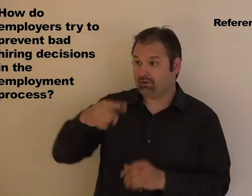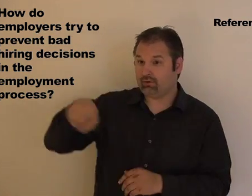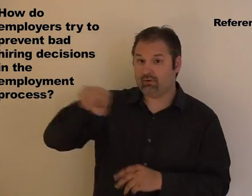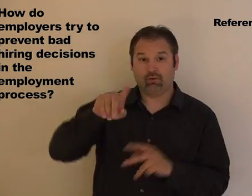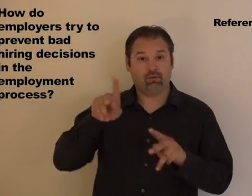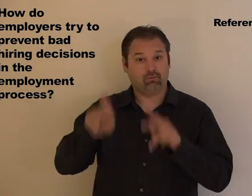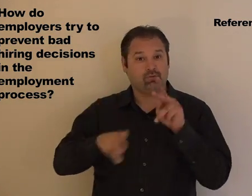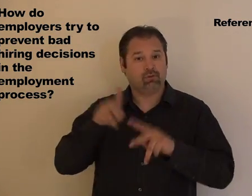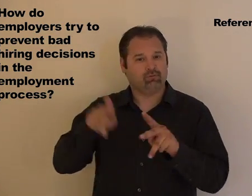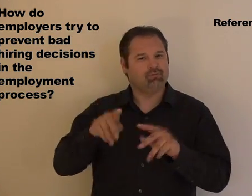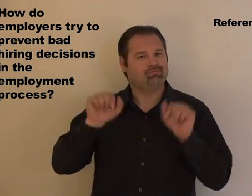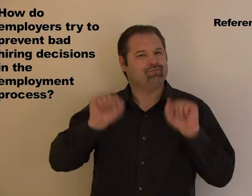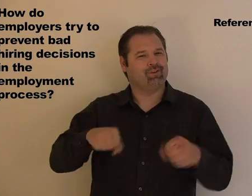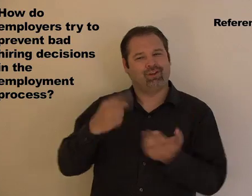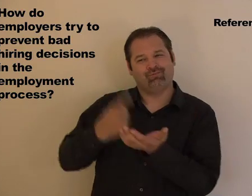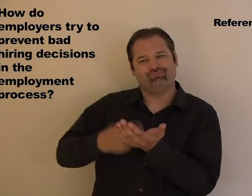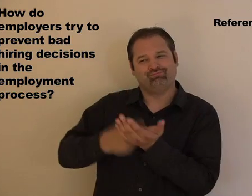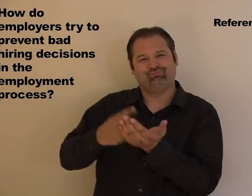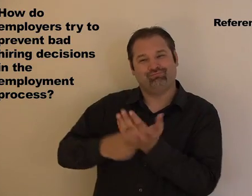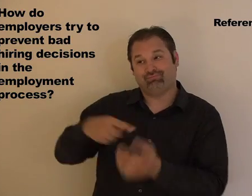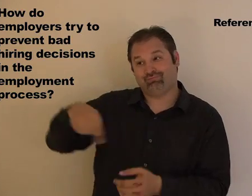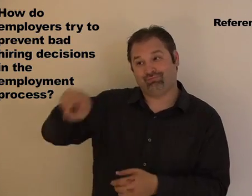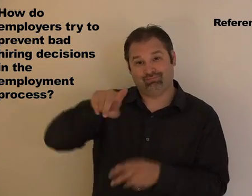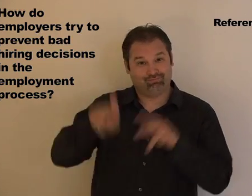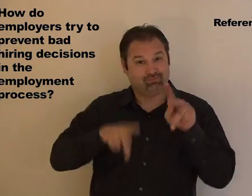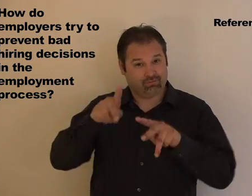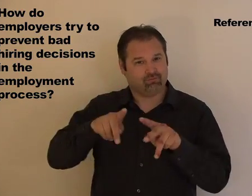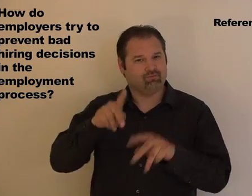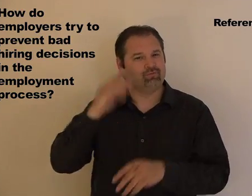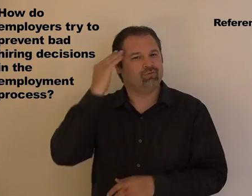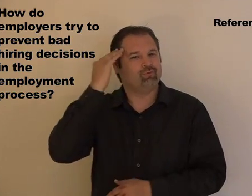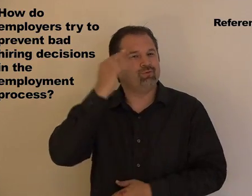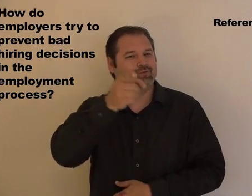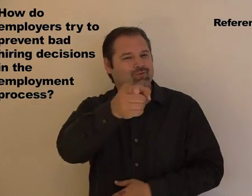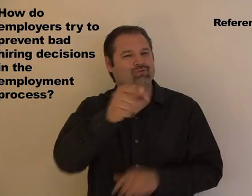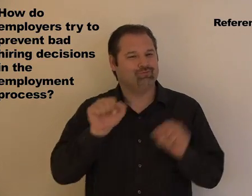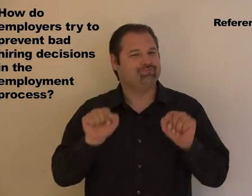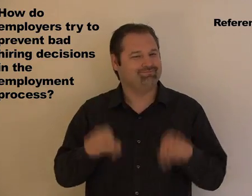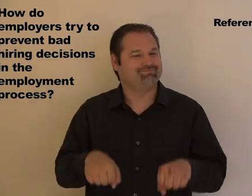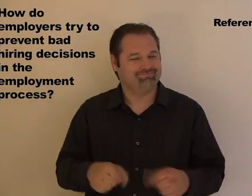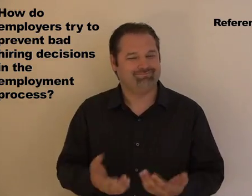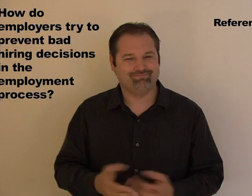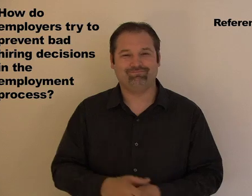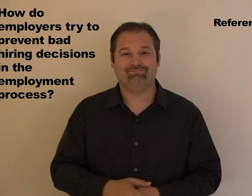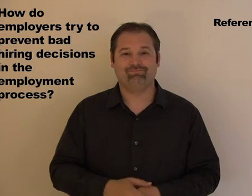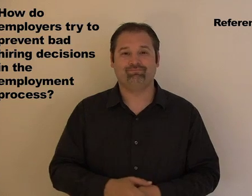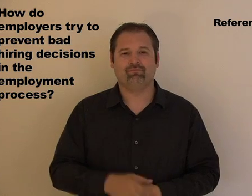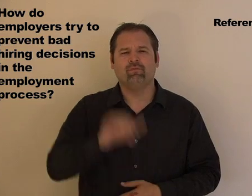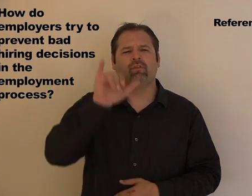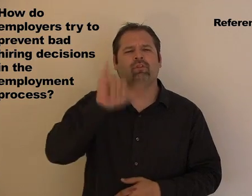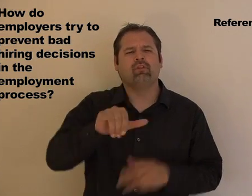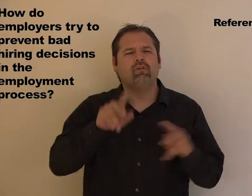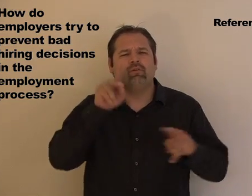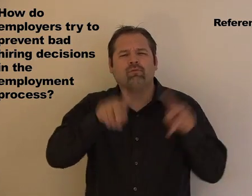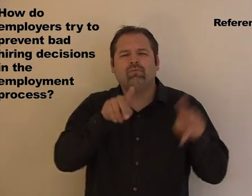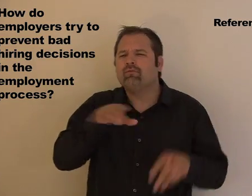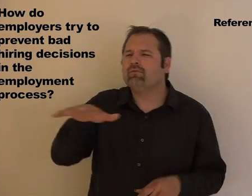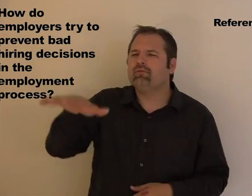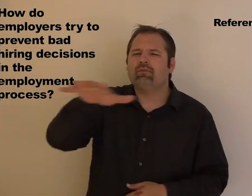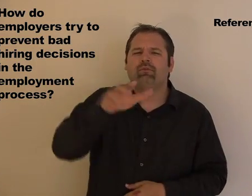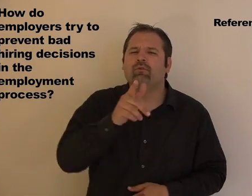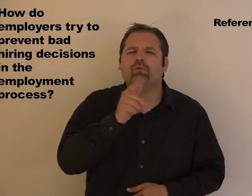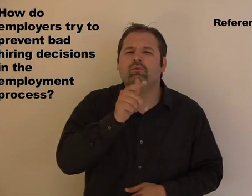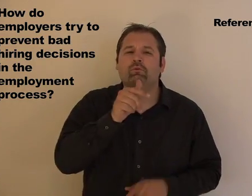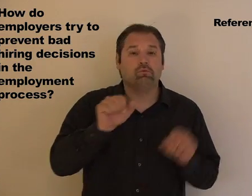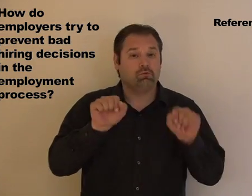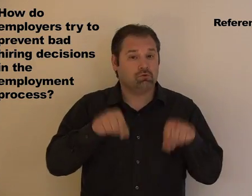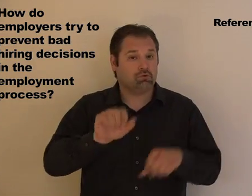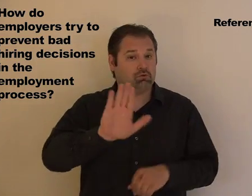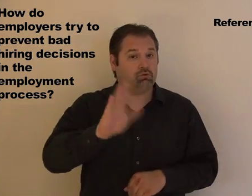This might include people you worked for, like a past supervisor or a co-worker.